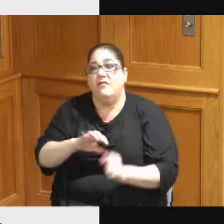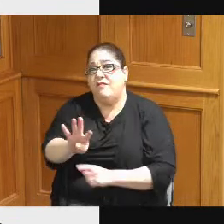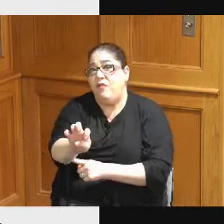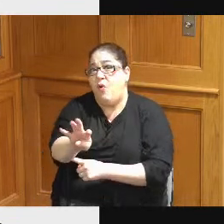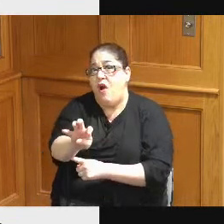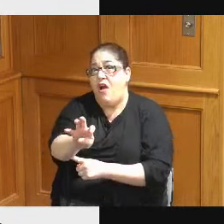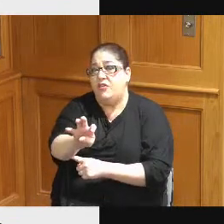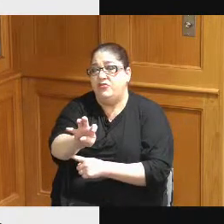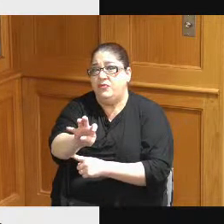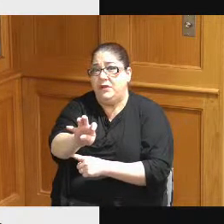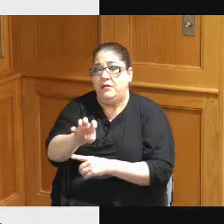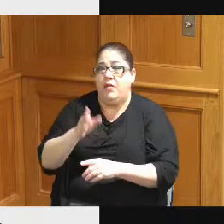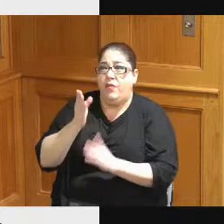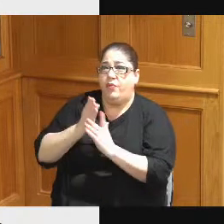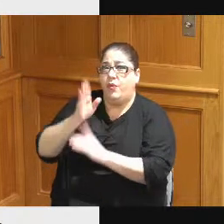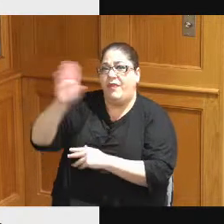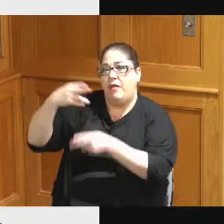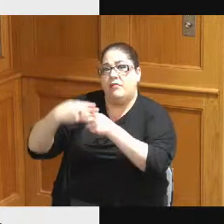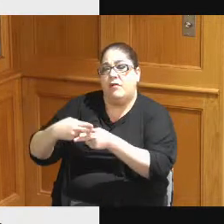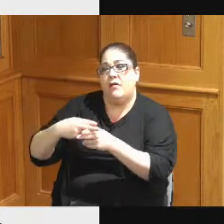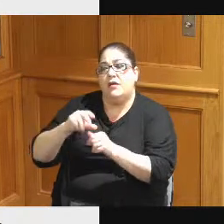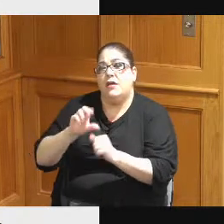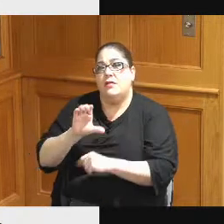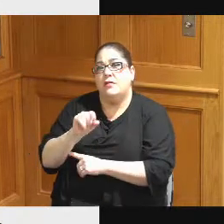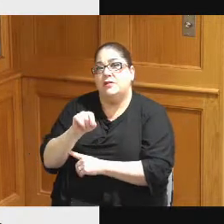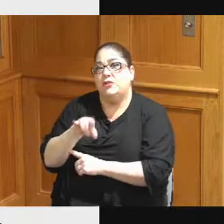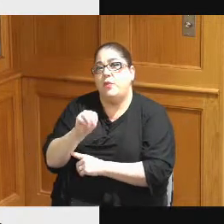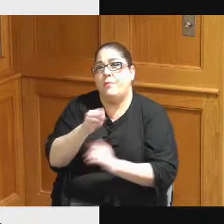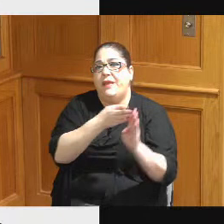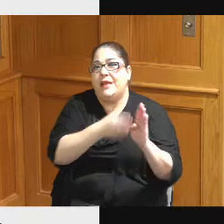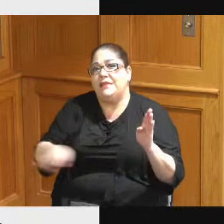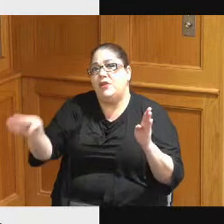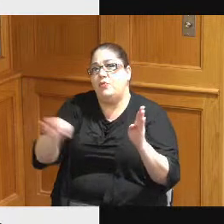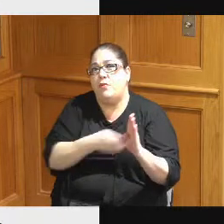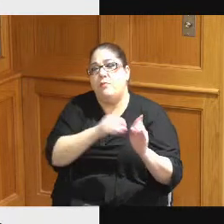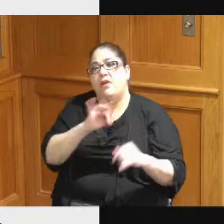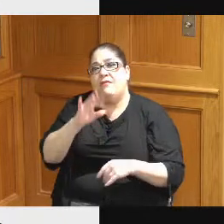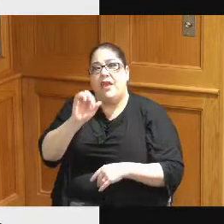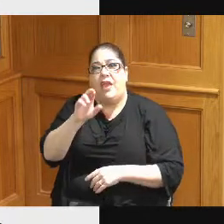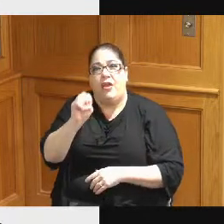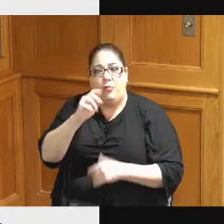Continuum of Care Program and if you just look at this timeline of things that we have done